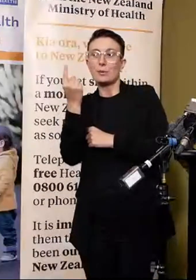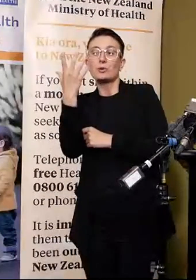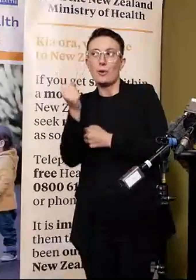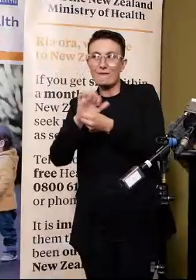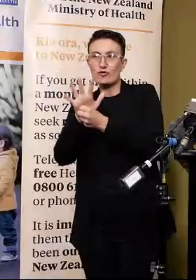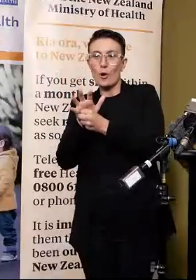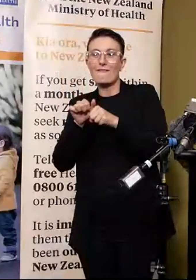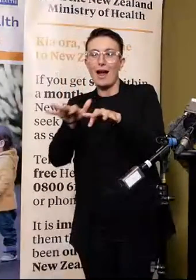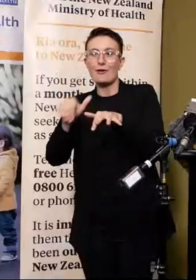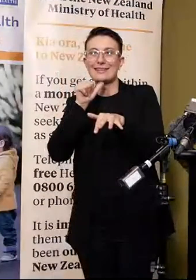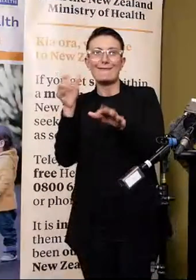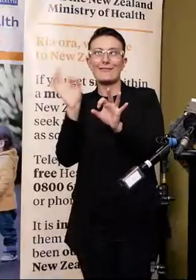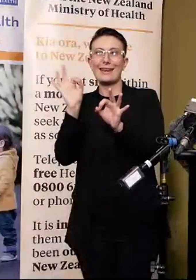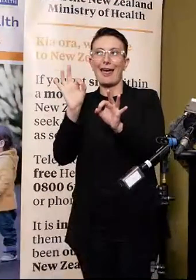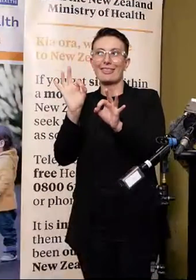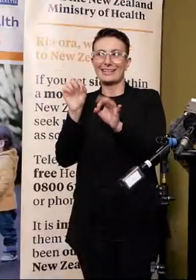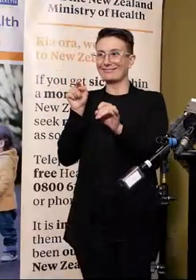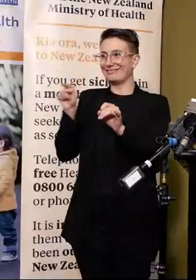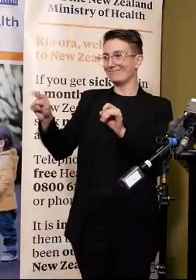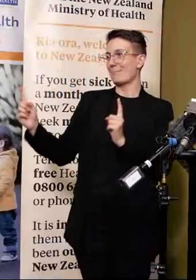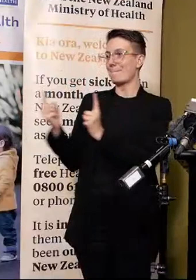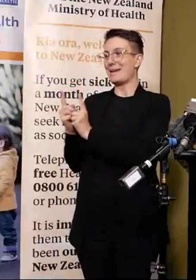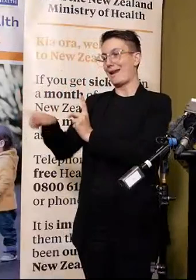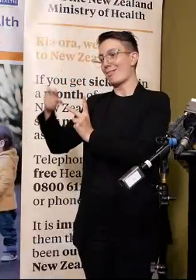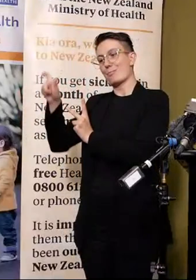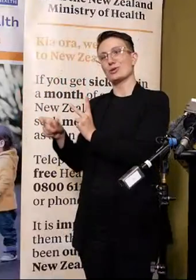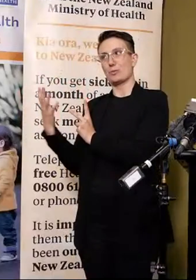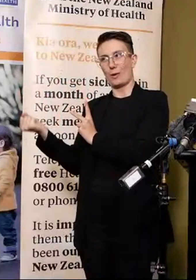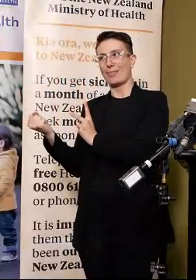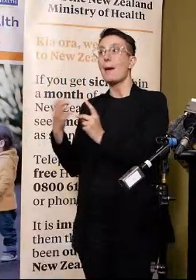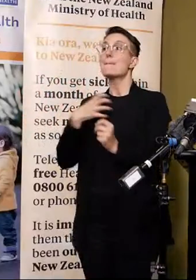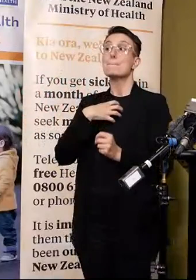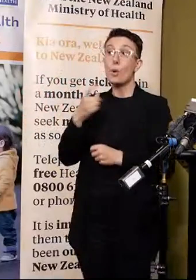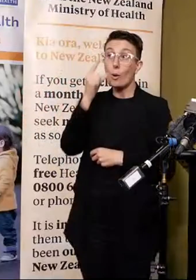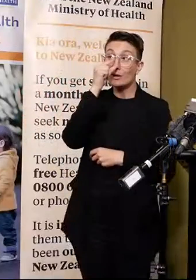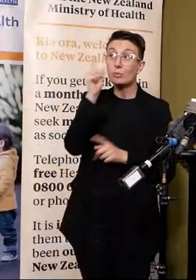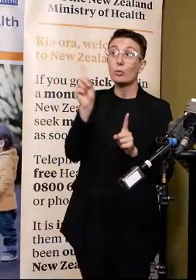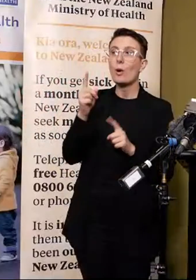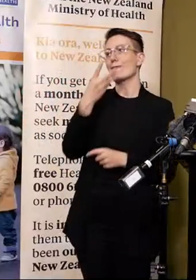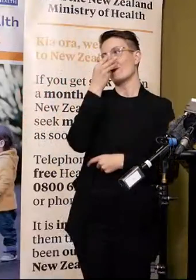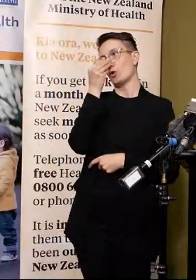It's far more likely they've had influenza. And-- About the-- Sorry. Just with the influenza, how are we